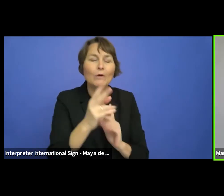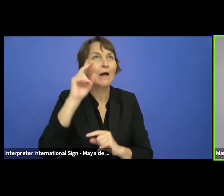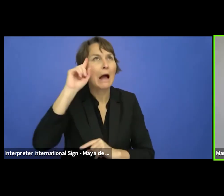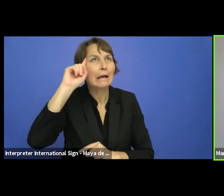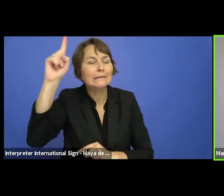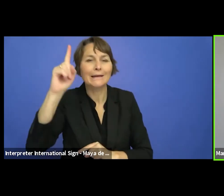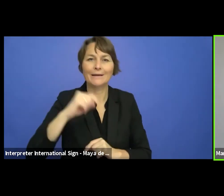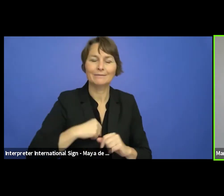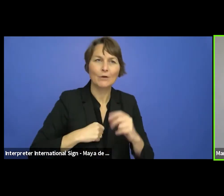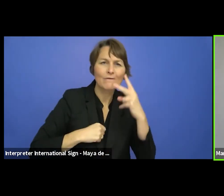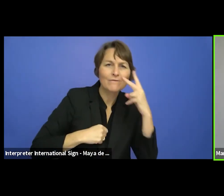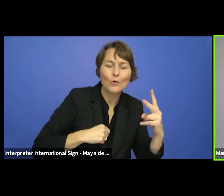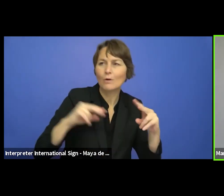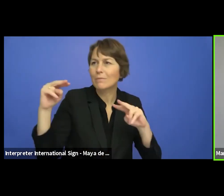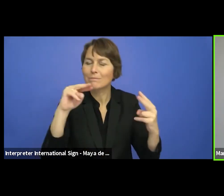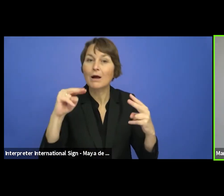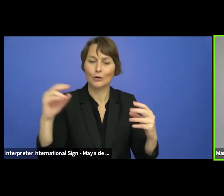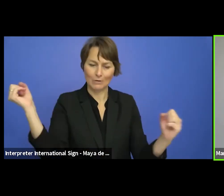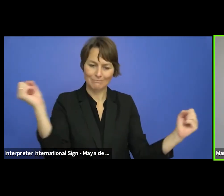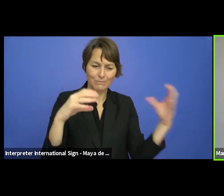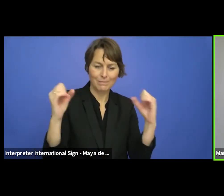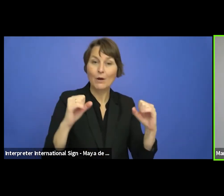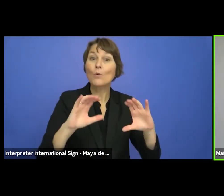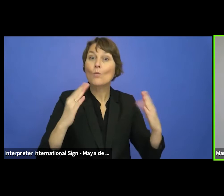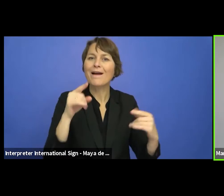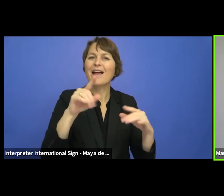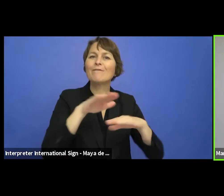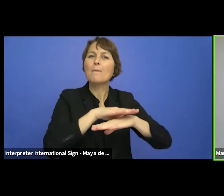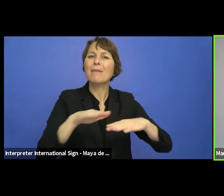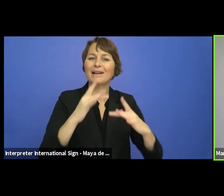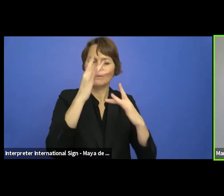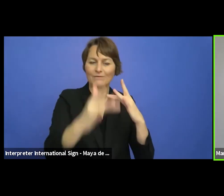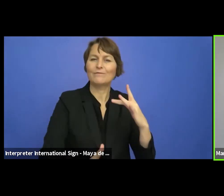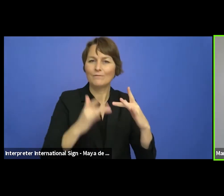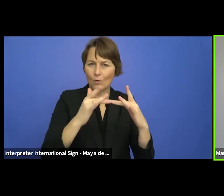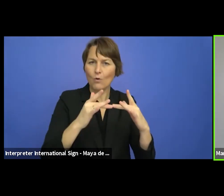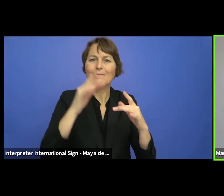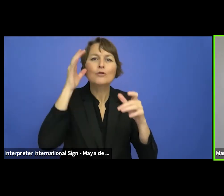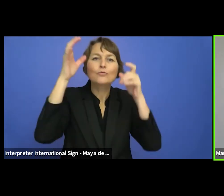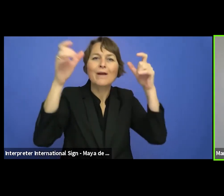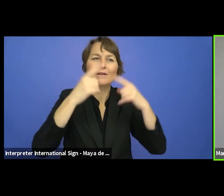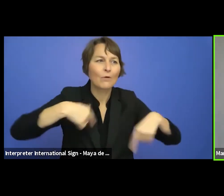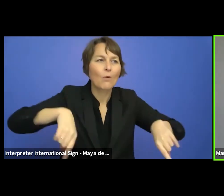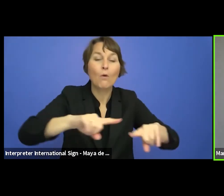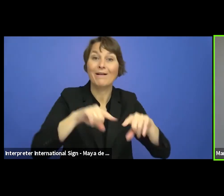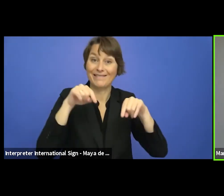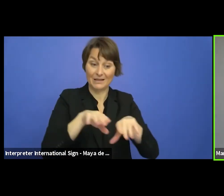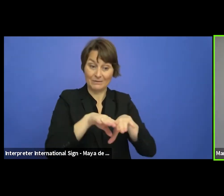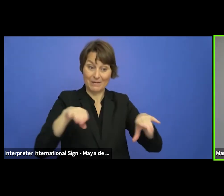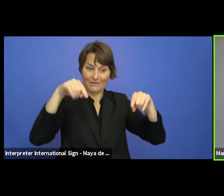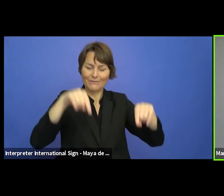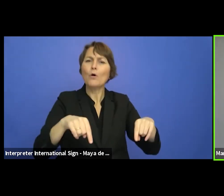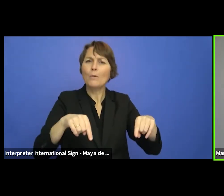Unite Platform. A platform for and by the sector that offers a curated spaces to co-create and